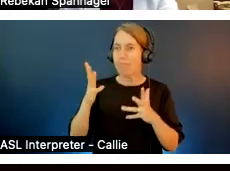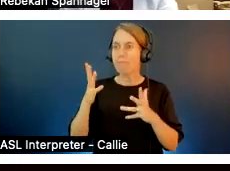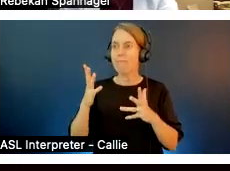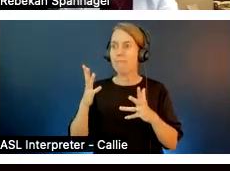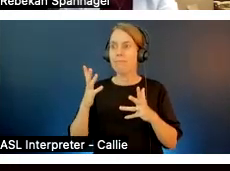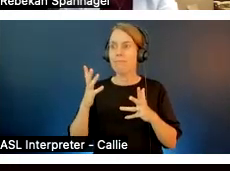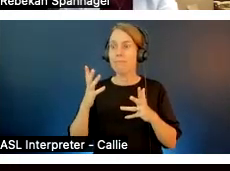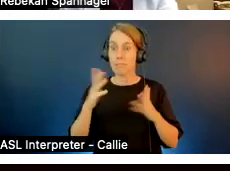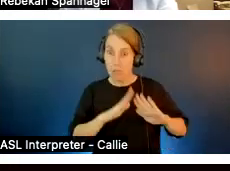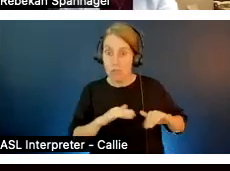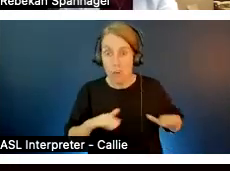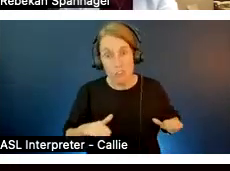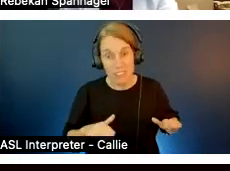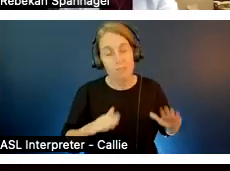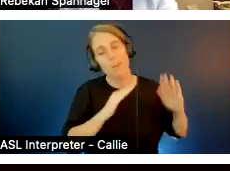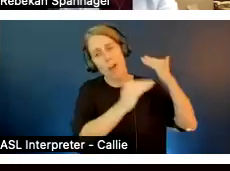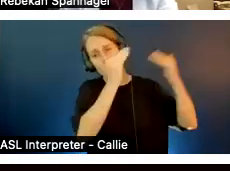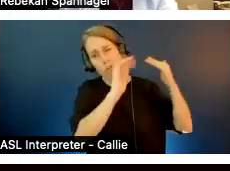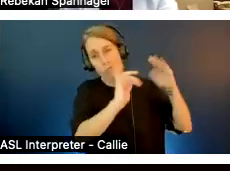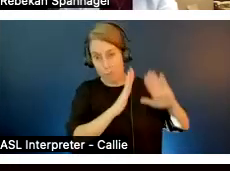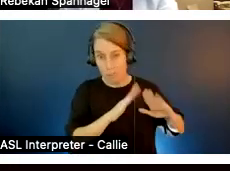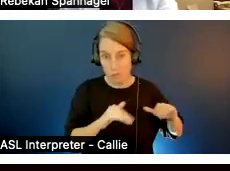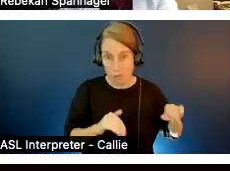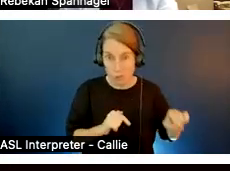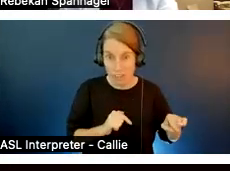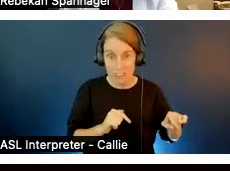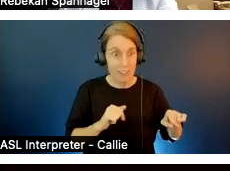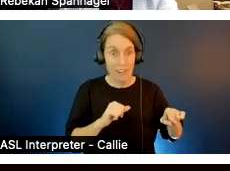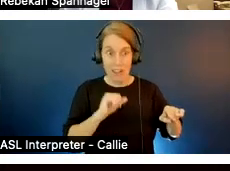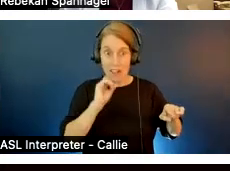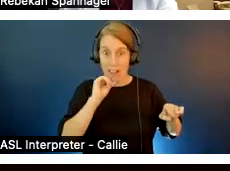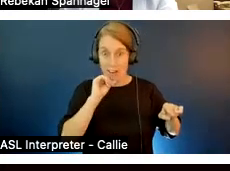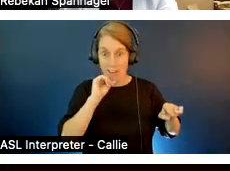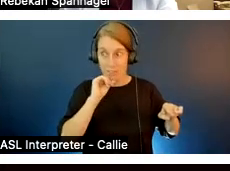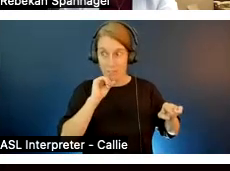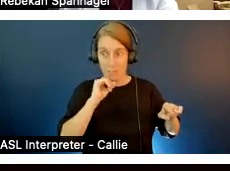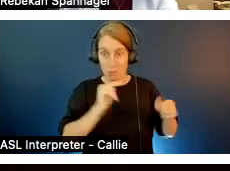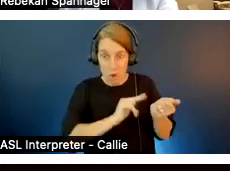nursing services if they're not enough providers or what's going on then what is the state doing